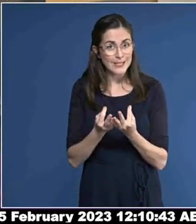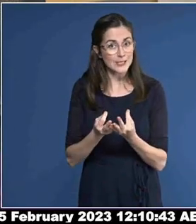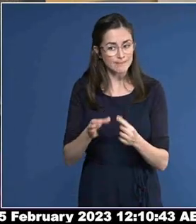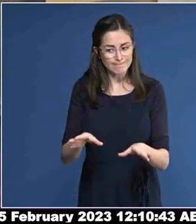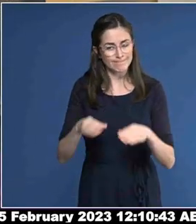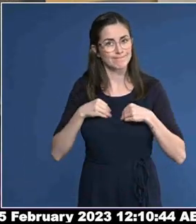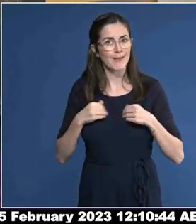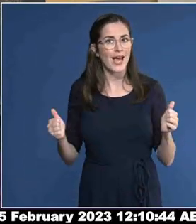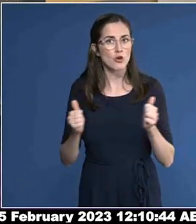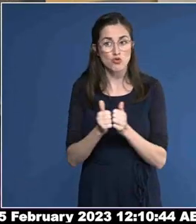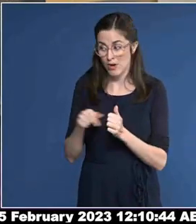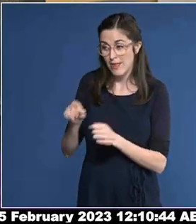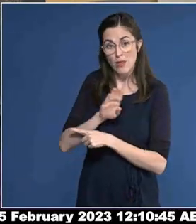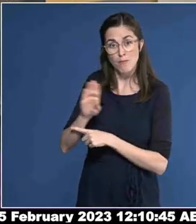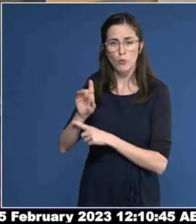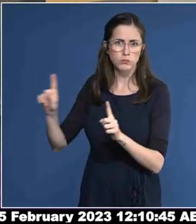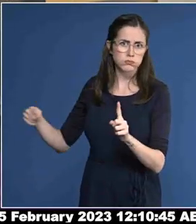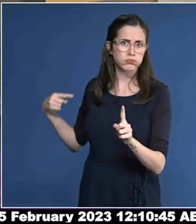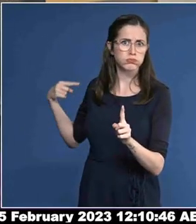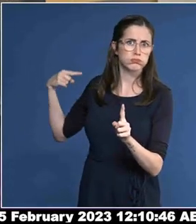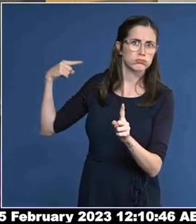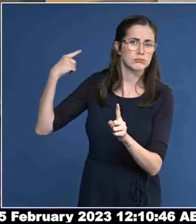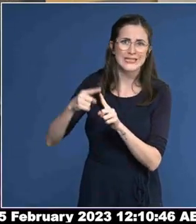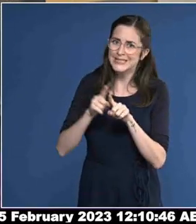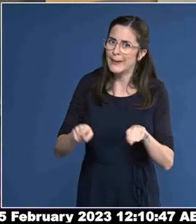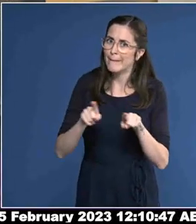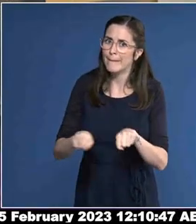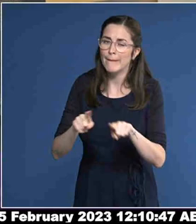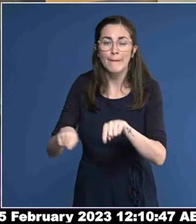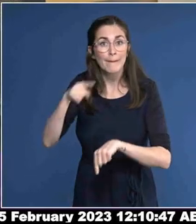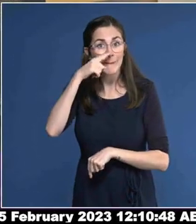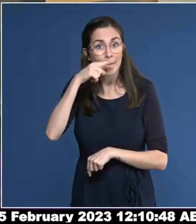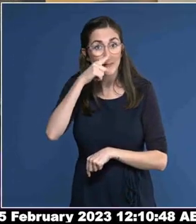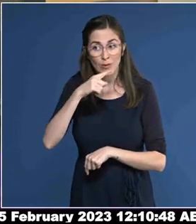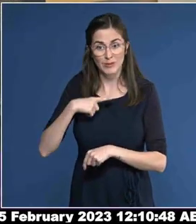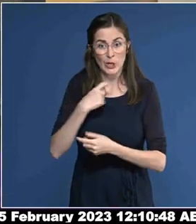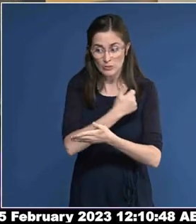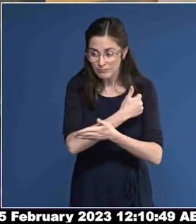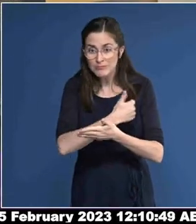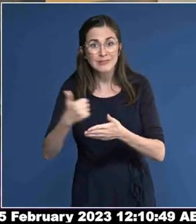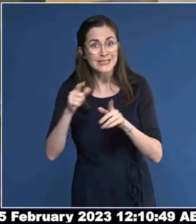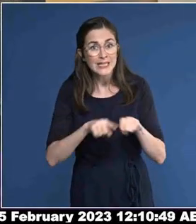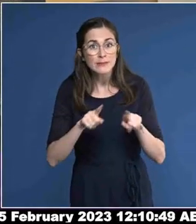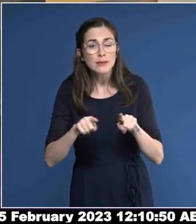that the absence of fixed terms of appointment has meant that the board has not had the renewal it requires.